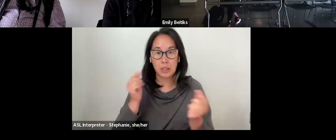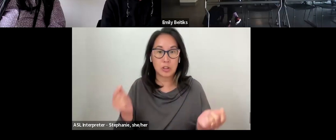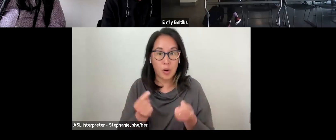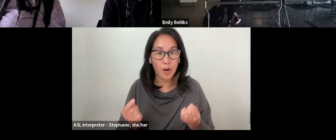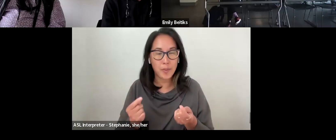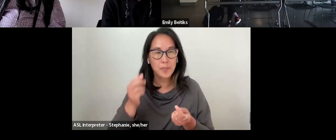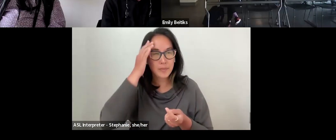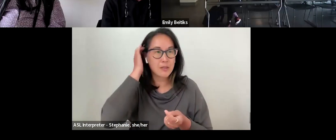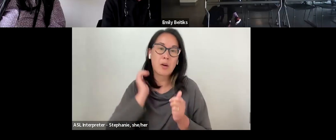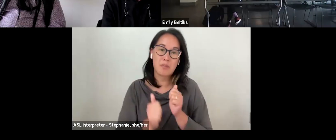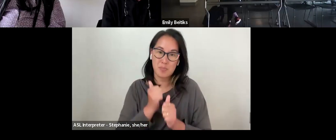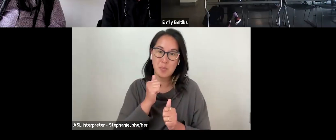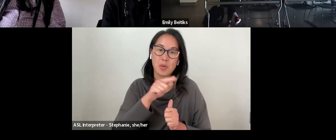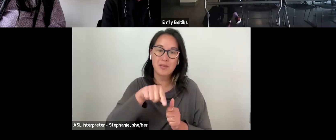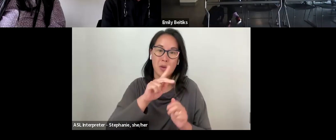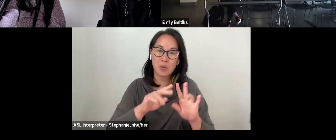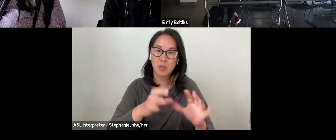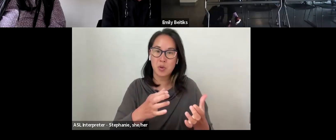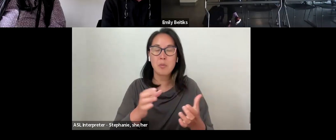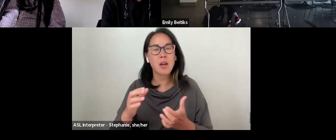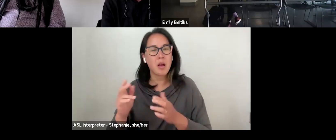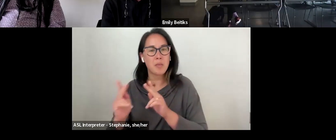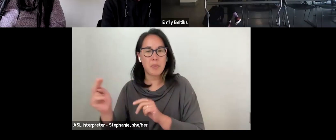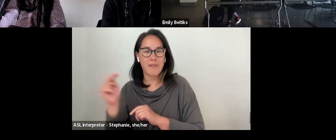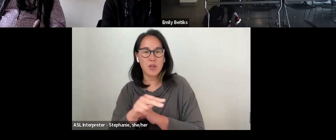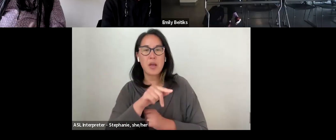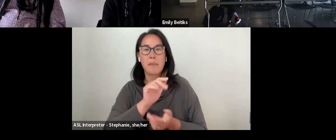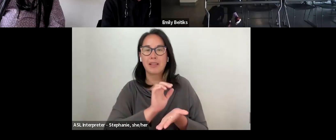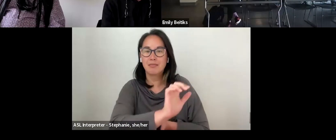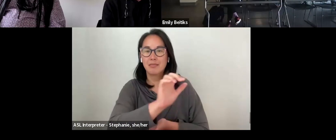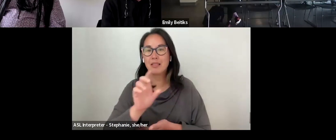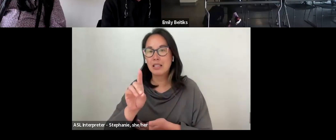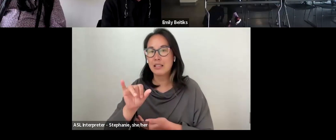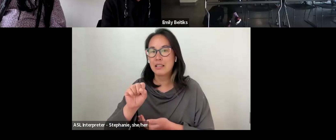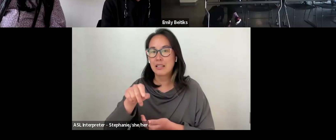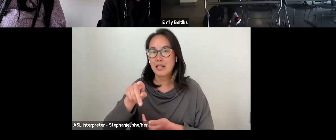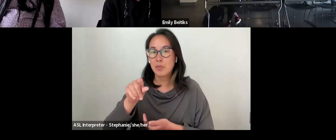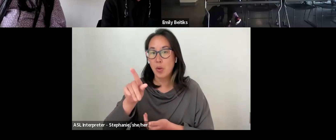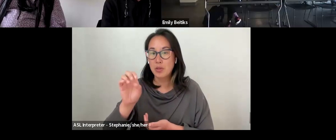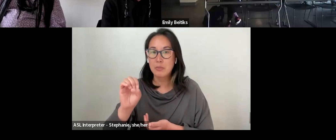they were seen as categorically disposable, or unfit. Now that could have been either because their social economic status.